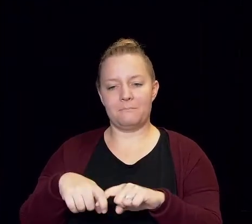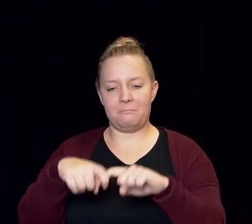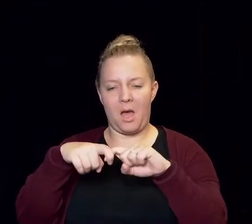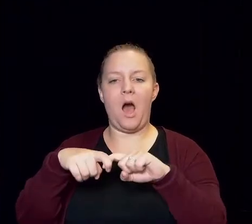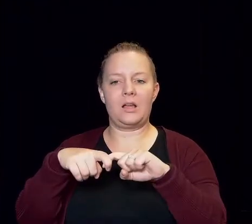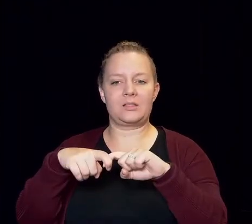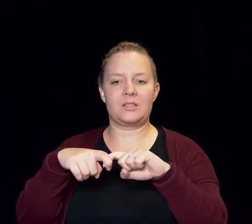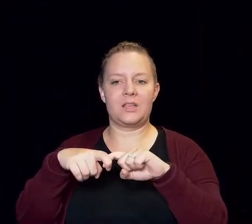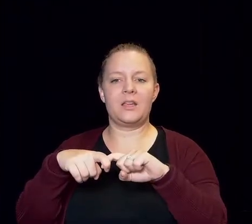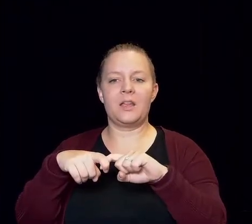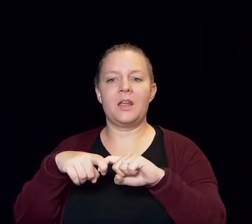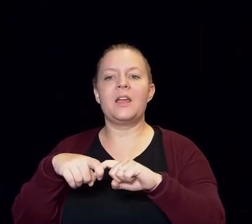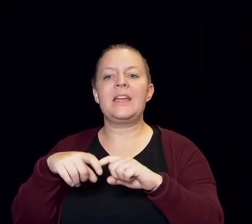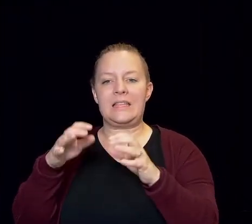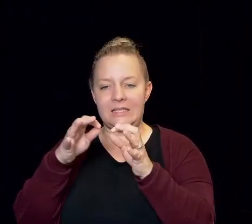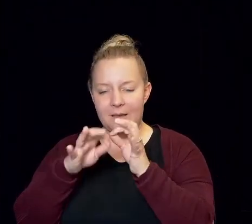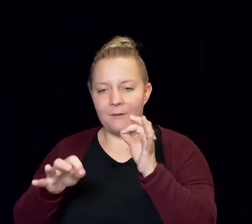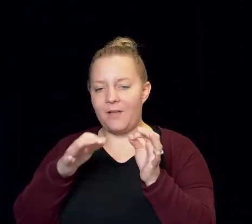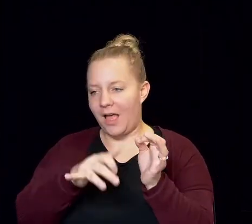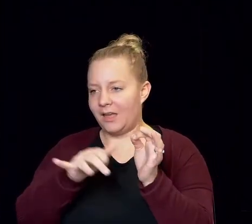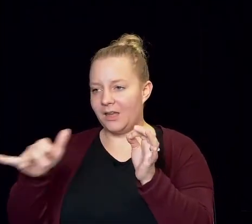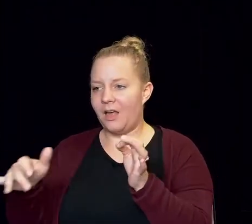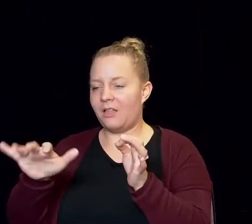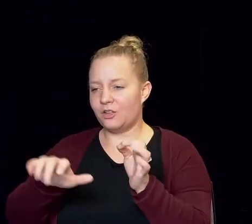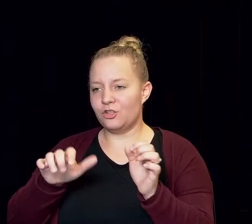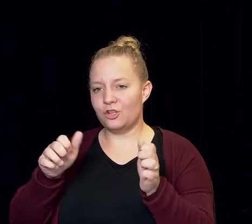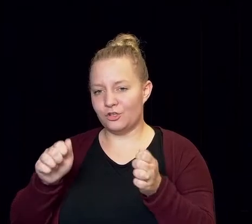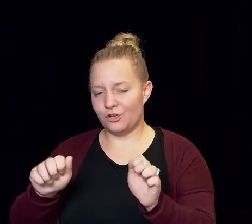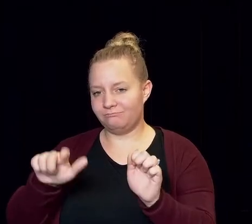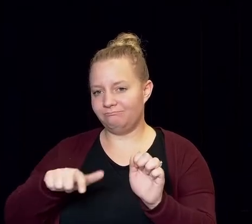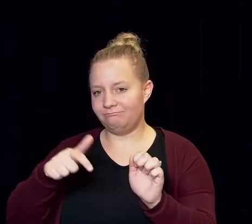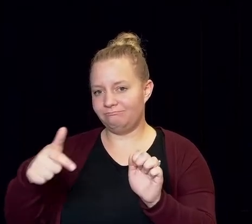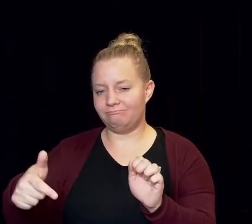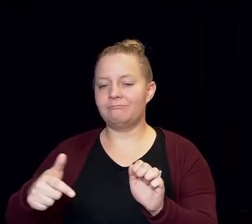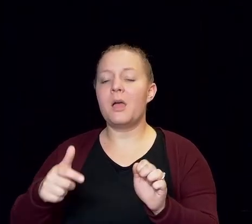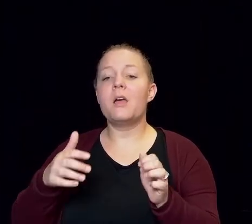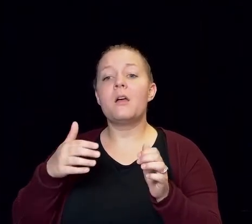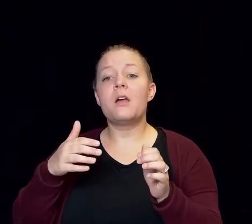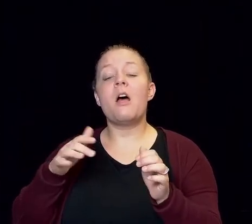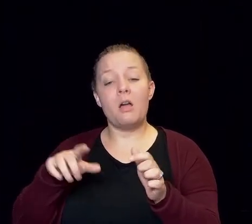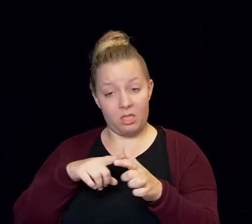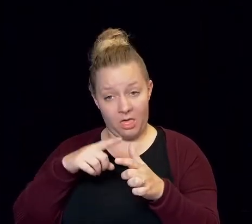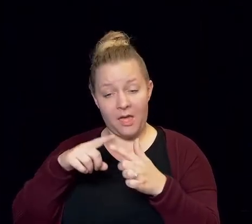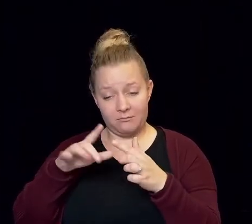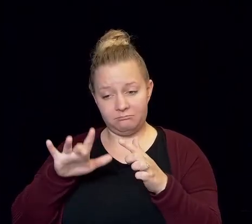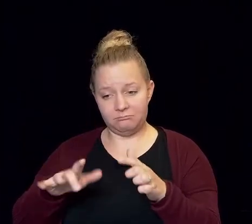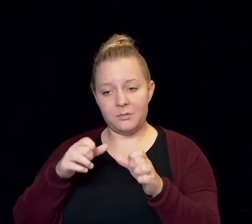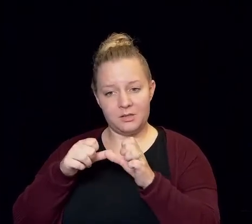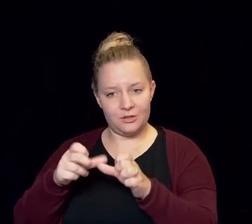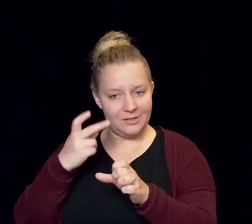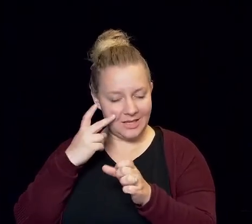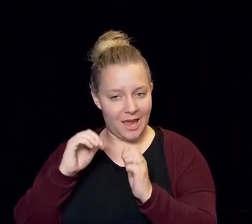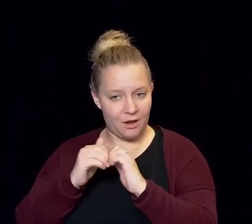fraction 2/3 over 3/4. Once you have it, push continue and see how you did.